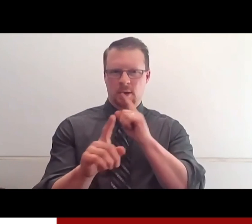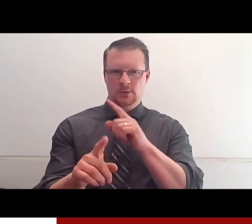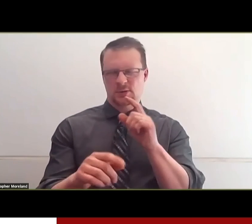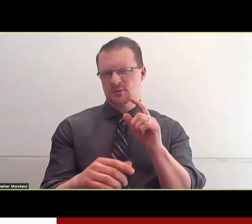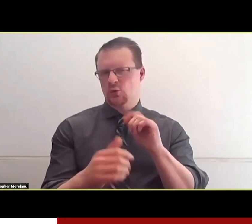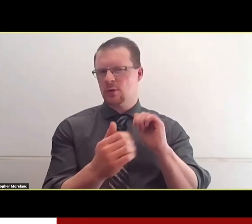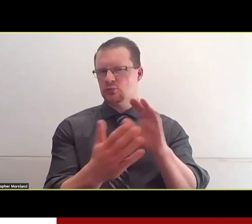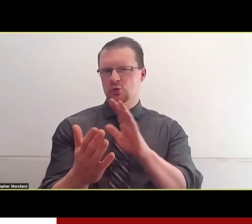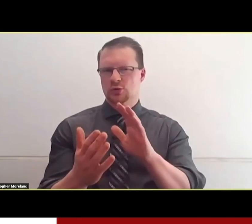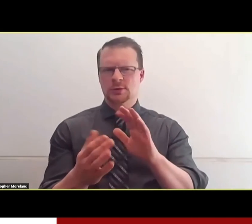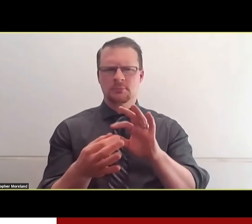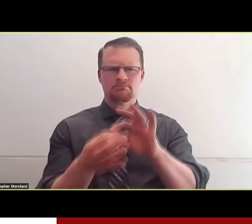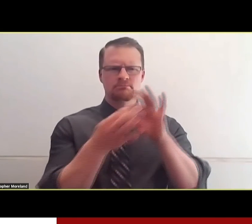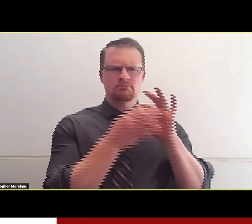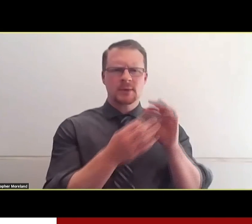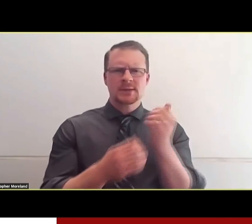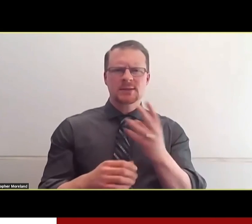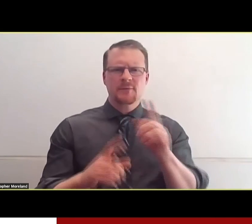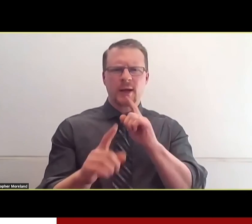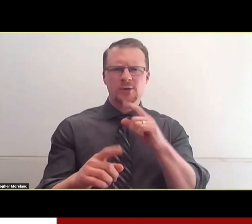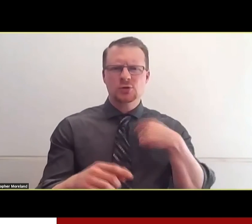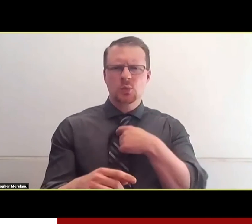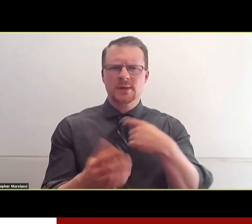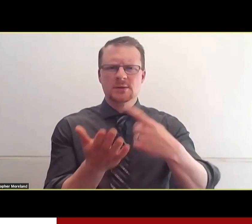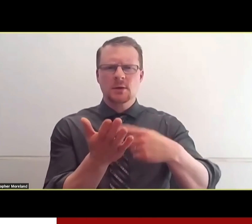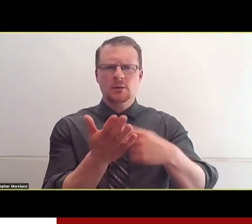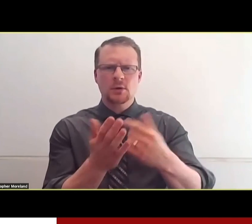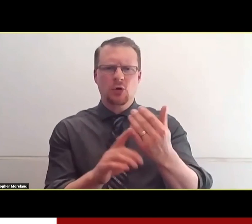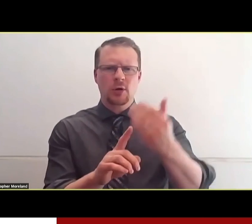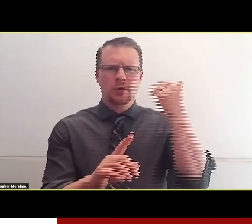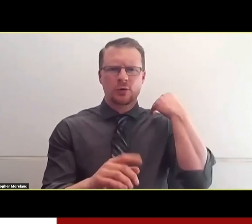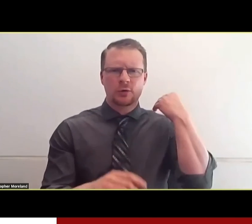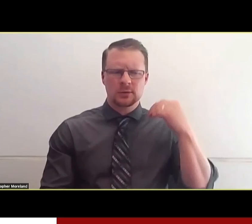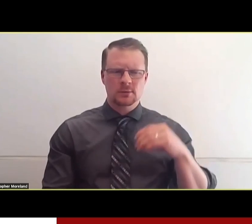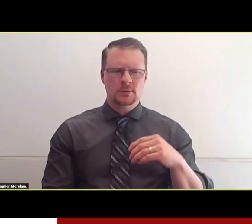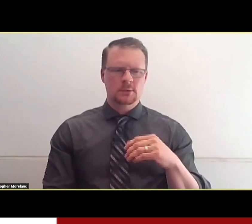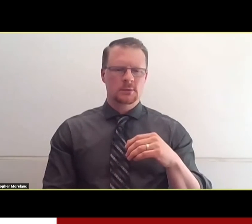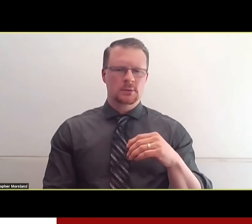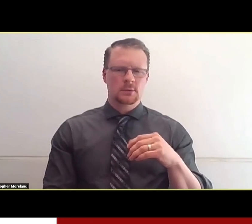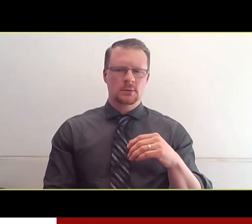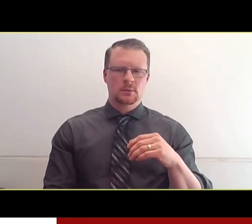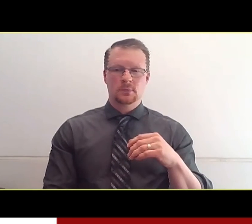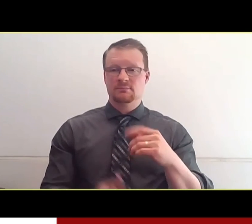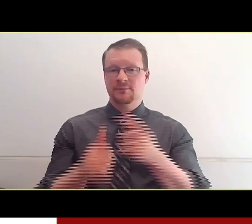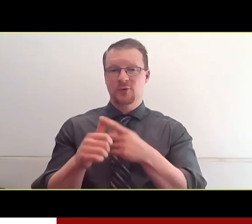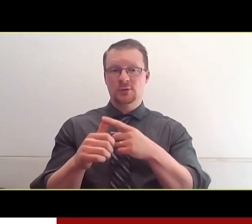I see a few different responses, different approaches that were related to several answers